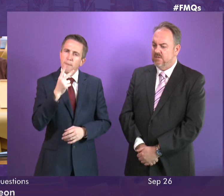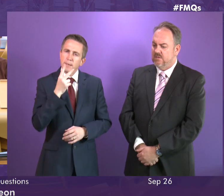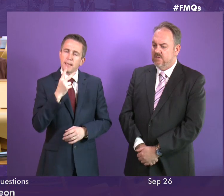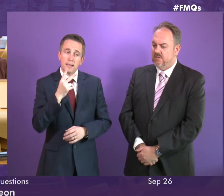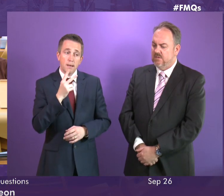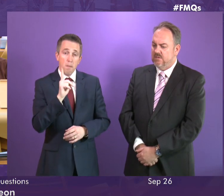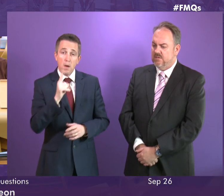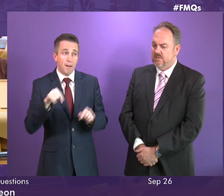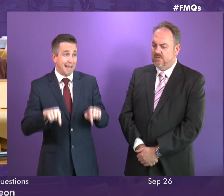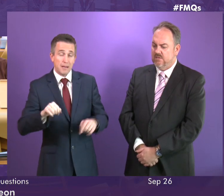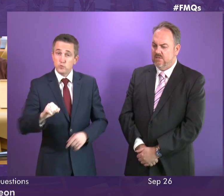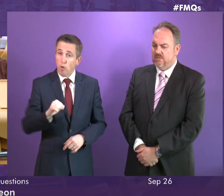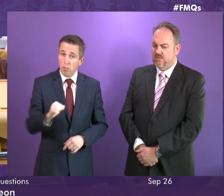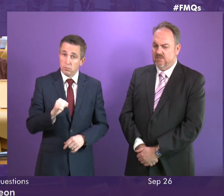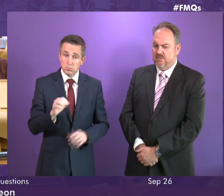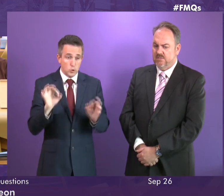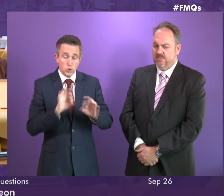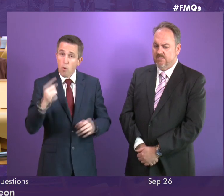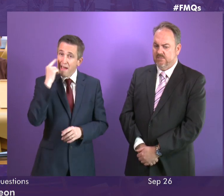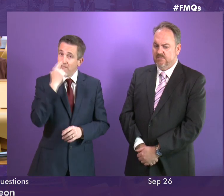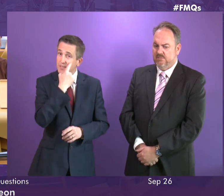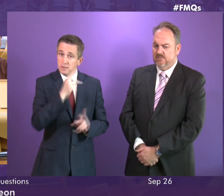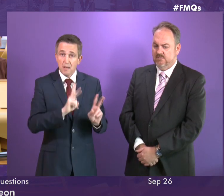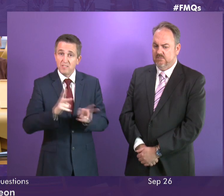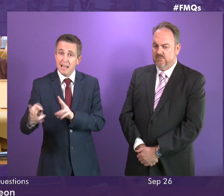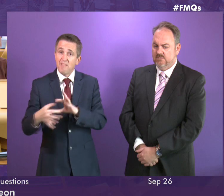though, we have not seen any cases of deaths that are attributed to vaping being reported